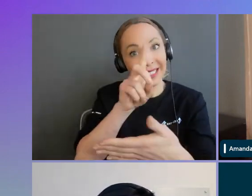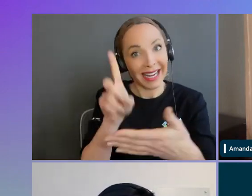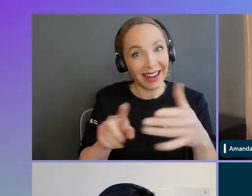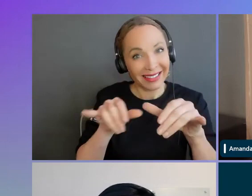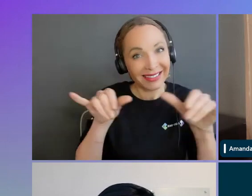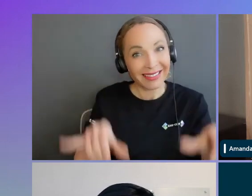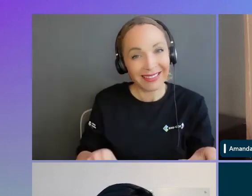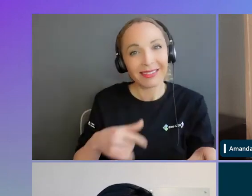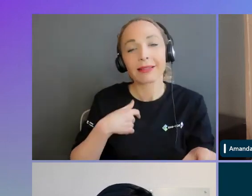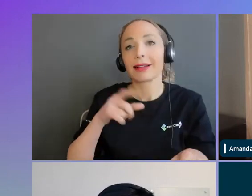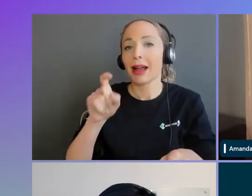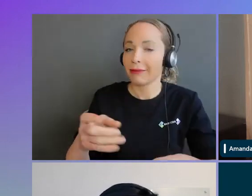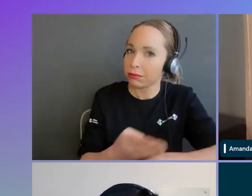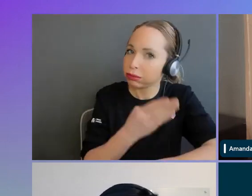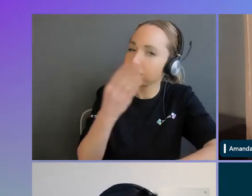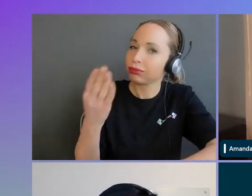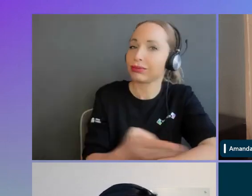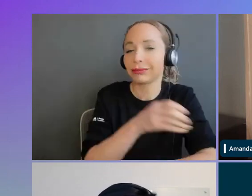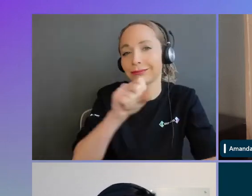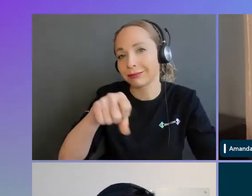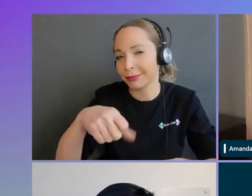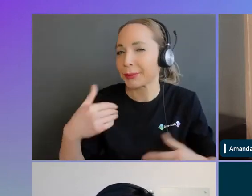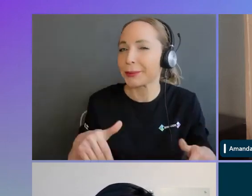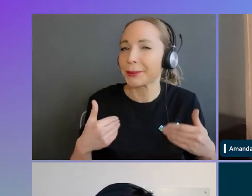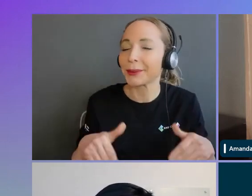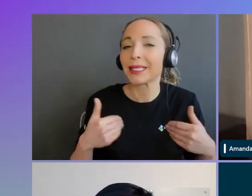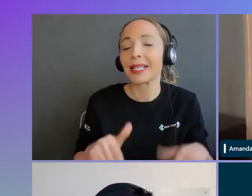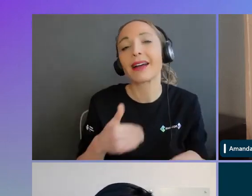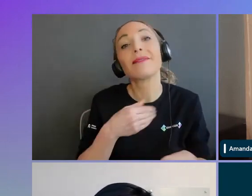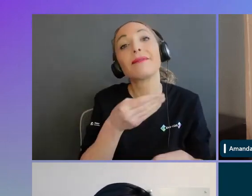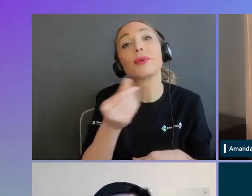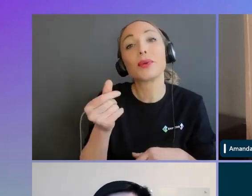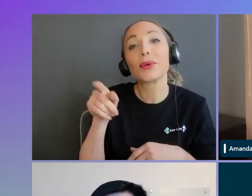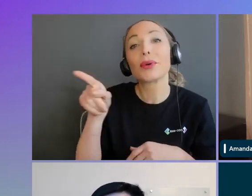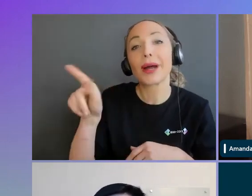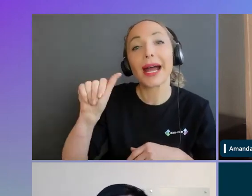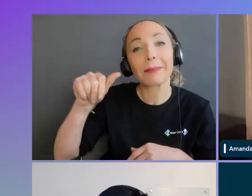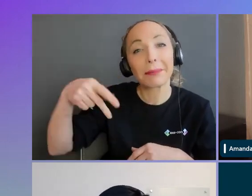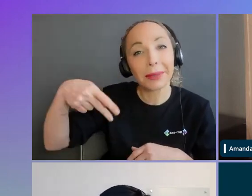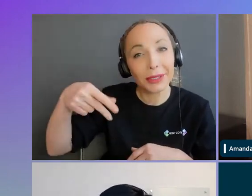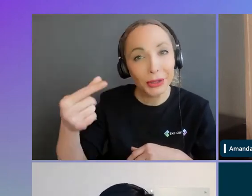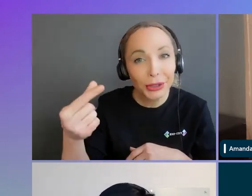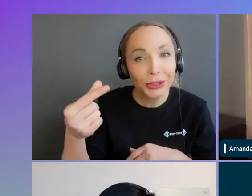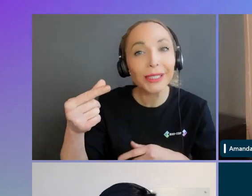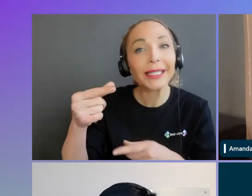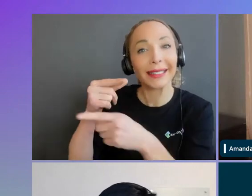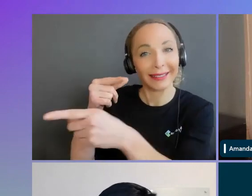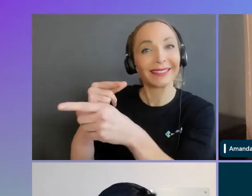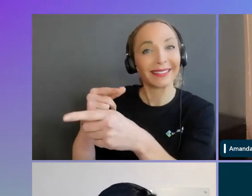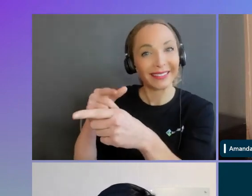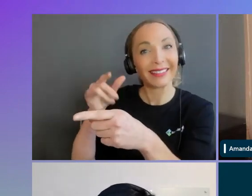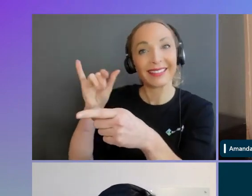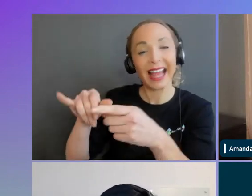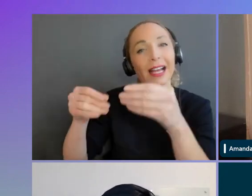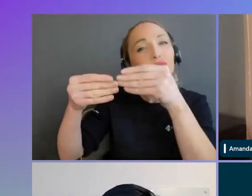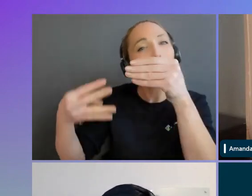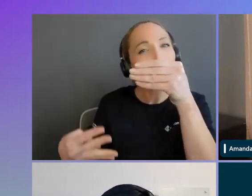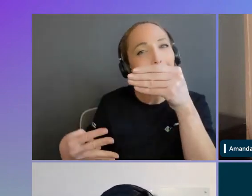had a couple from like the EPG, we were able to completely redo a couple of them, like the dropdowns. Um, our CMS